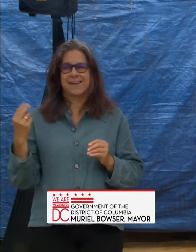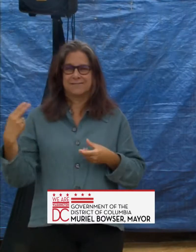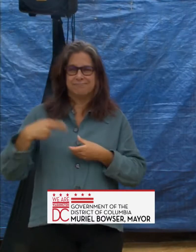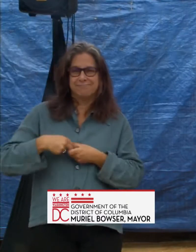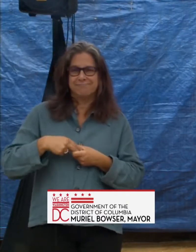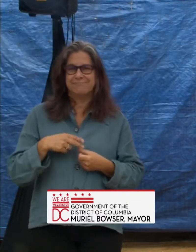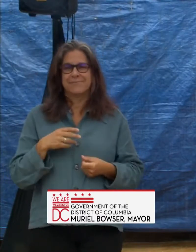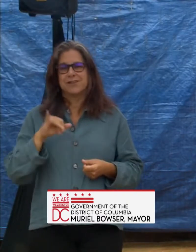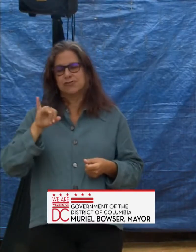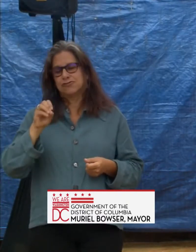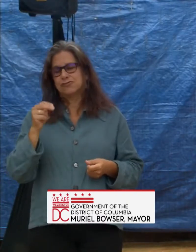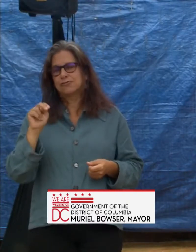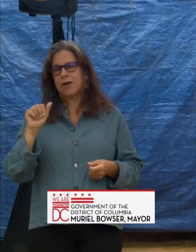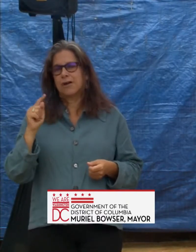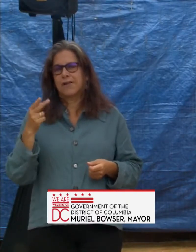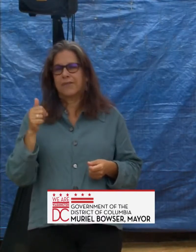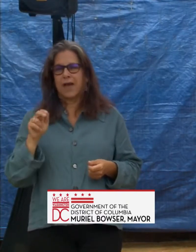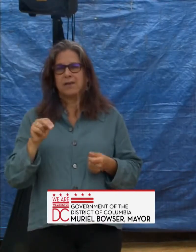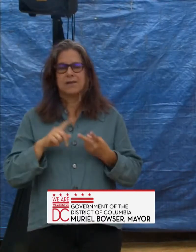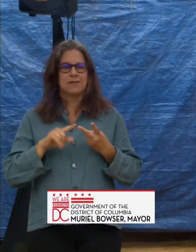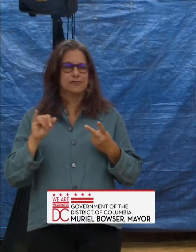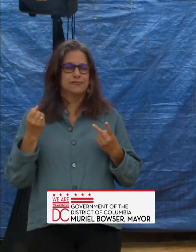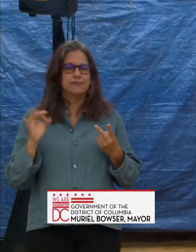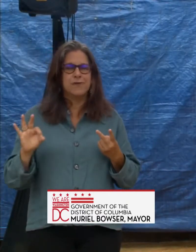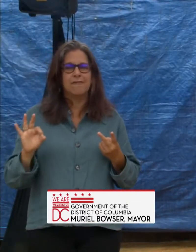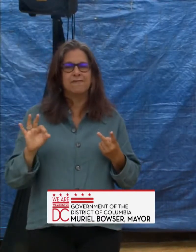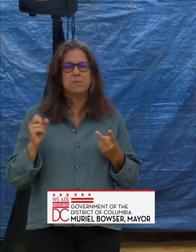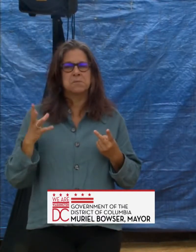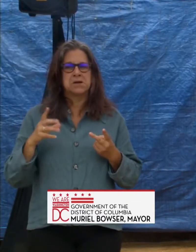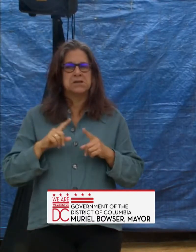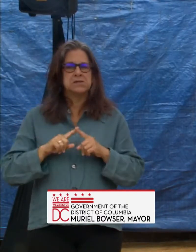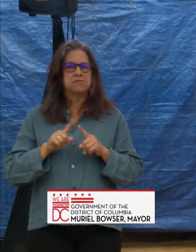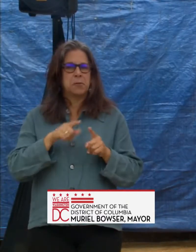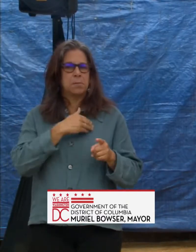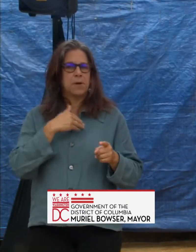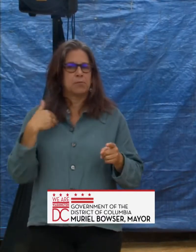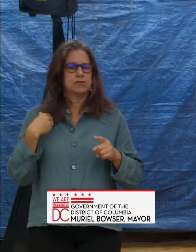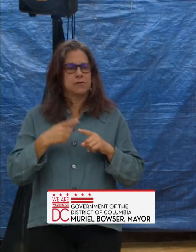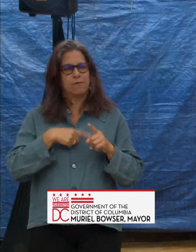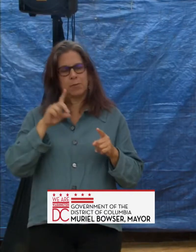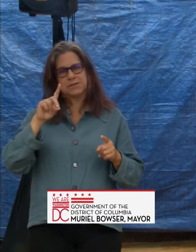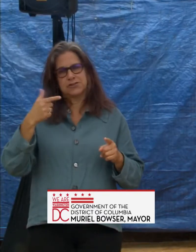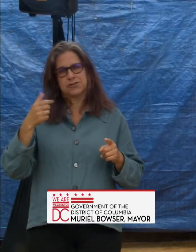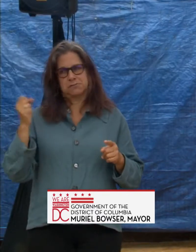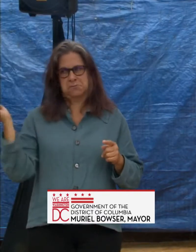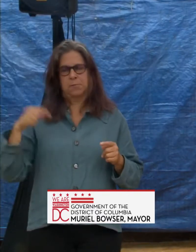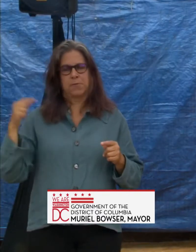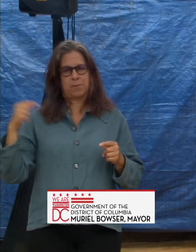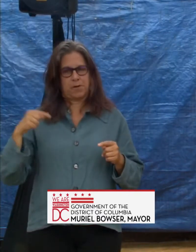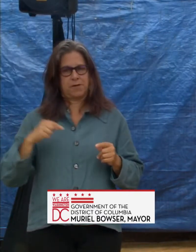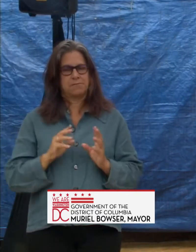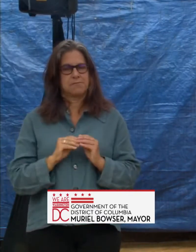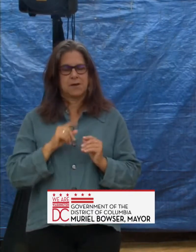JEFF, I SEE WHO ARE HERE AND MANY MEMBERS OF THE DGS TEAM SO WE ARE VERY GRATEFUL FOR THAT.